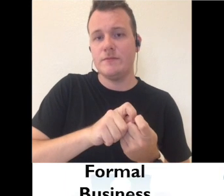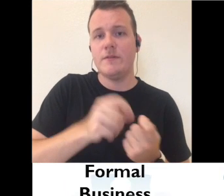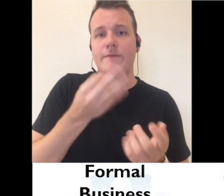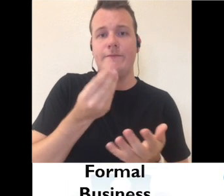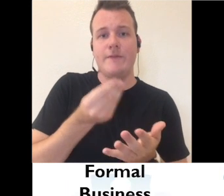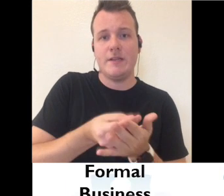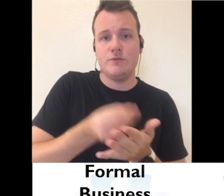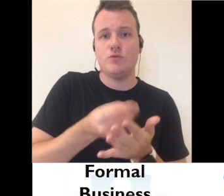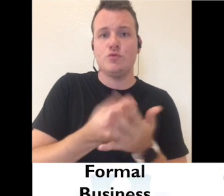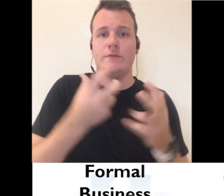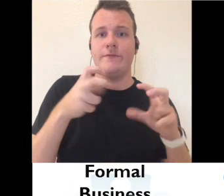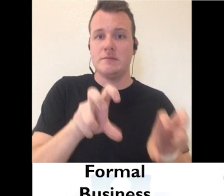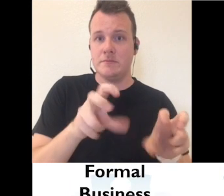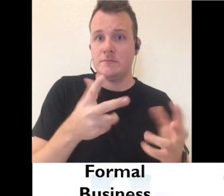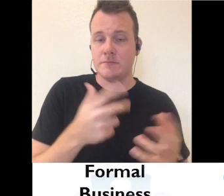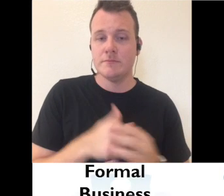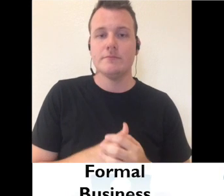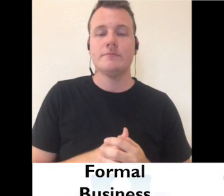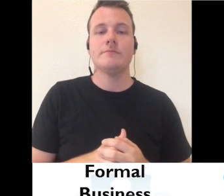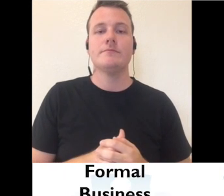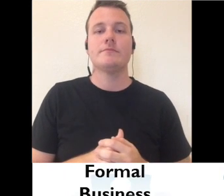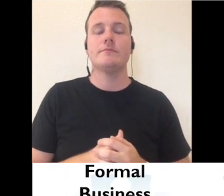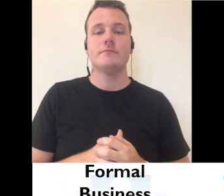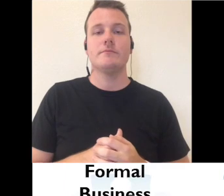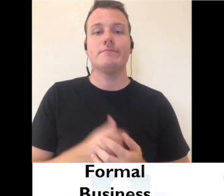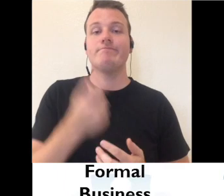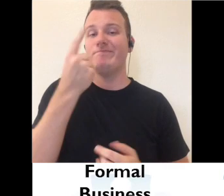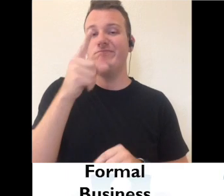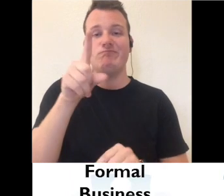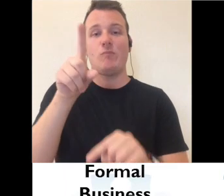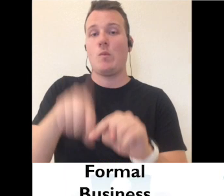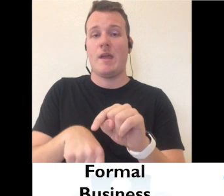thing you can't do in a business plan financial forecast: